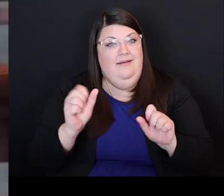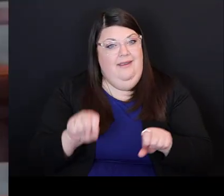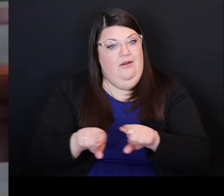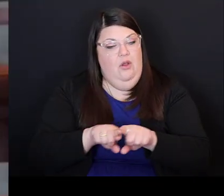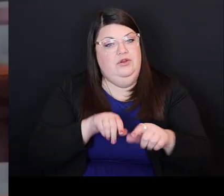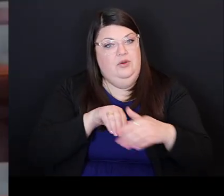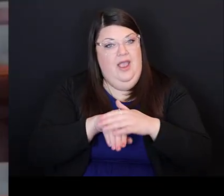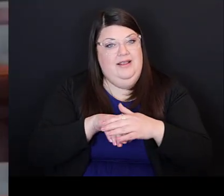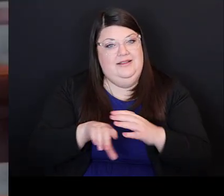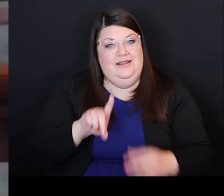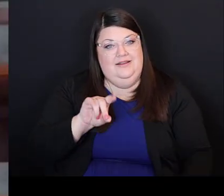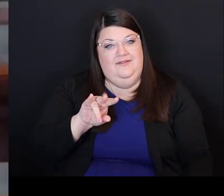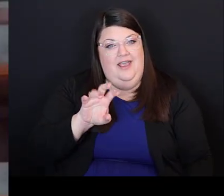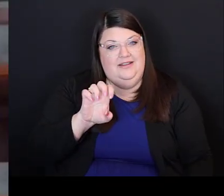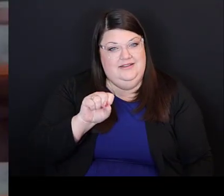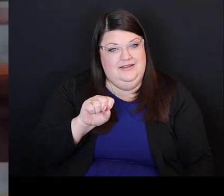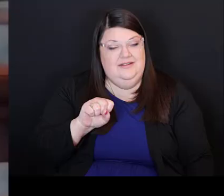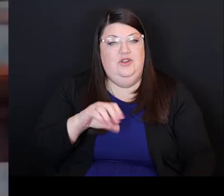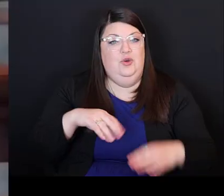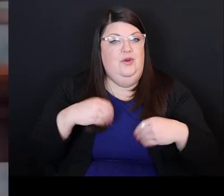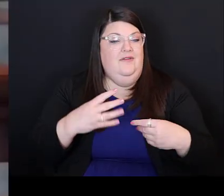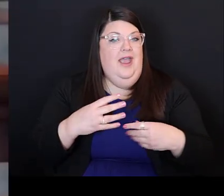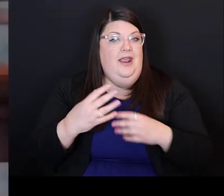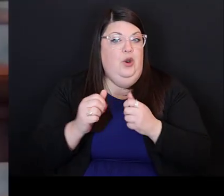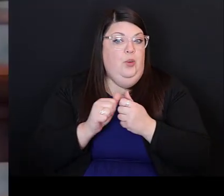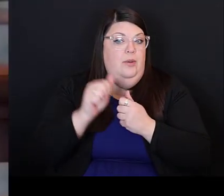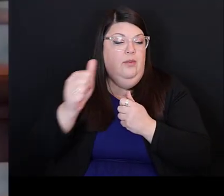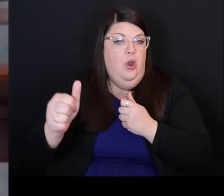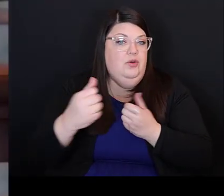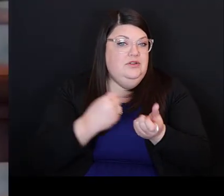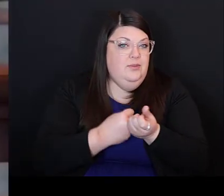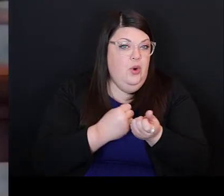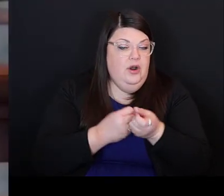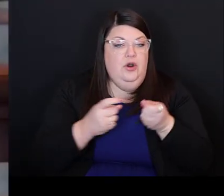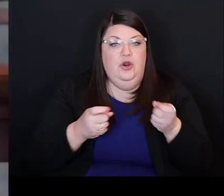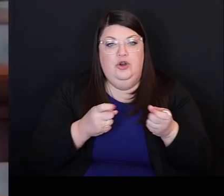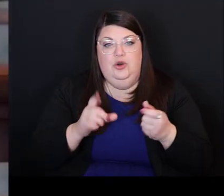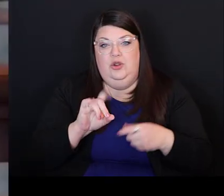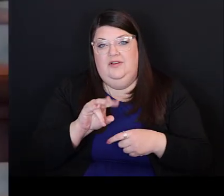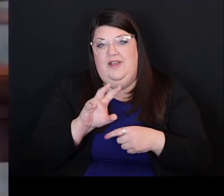can also access these devices to provide remote support or control devices while away.